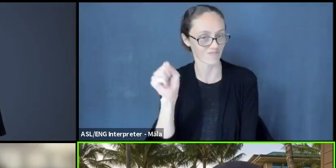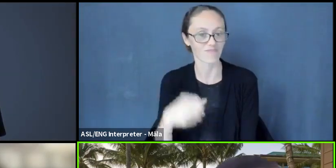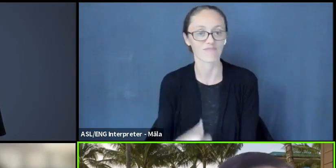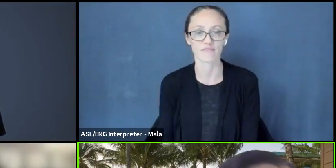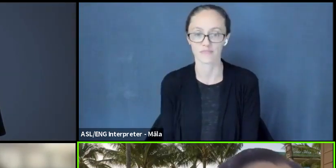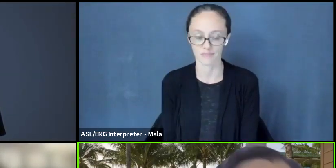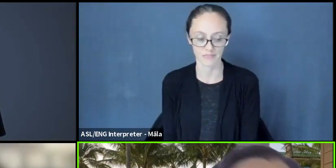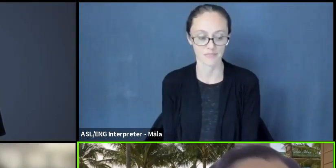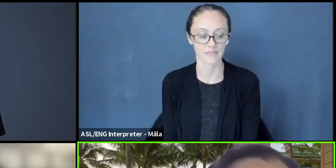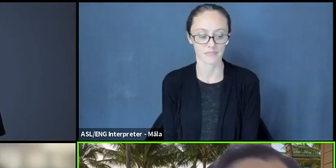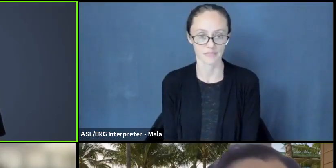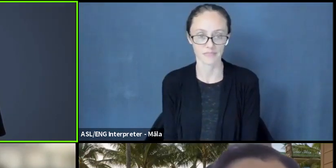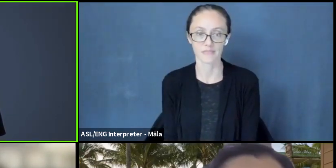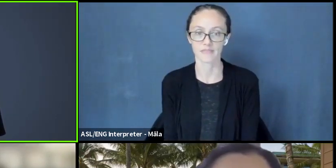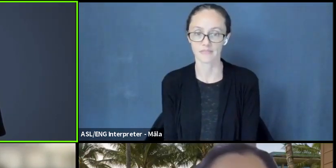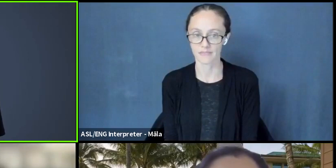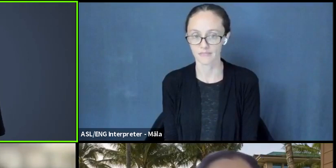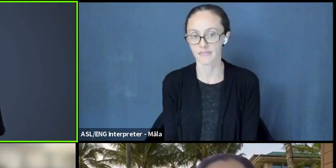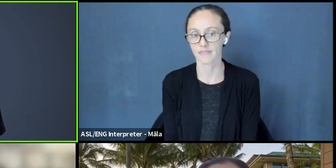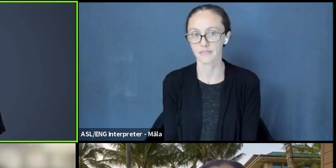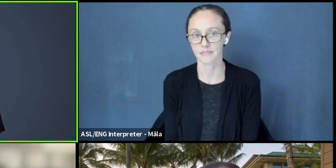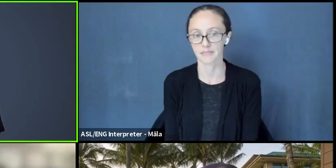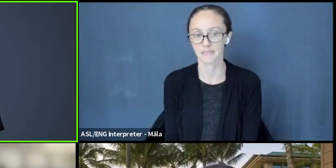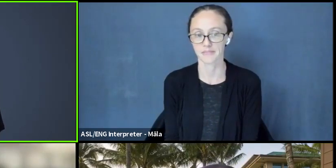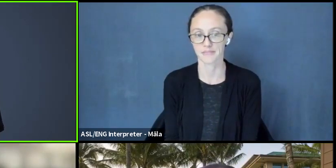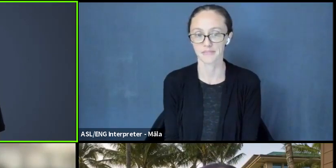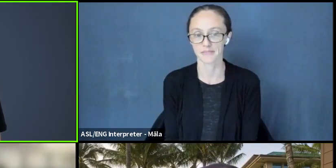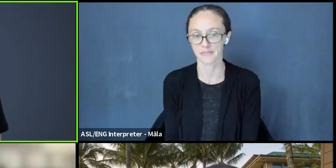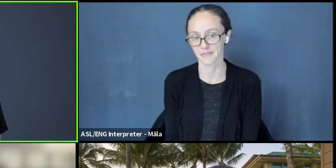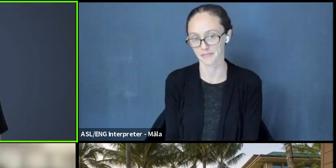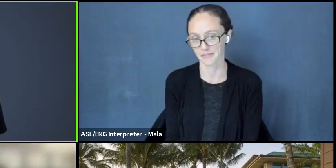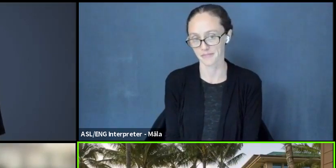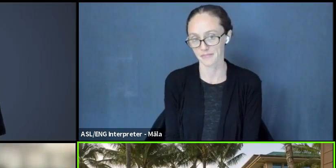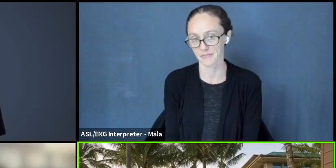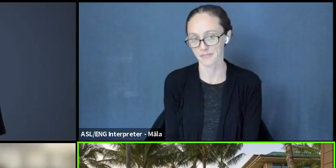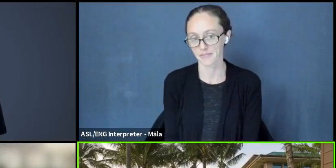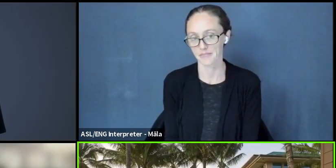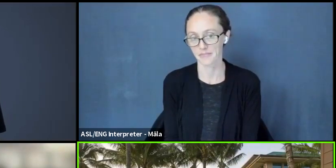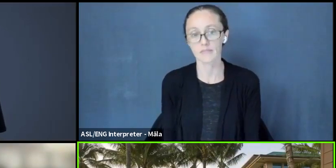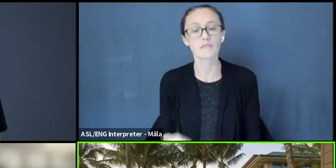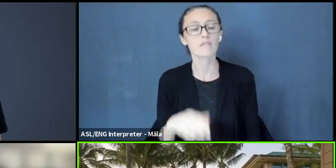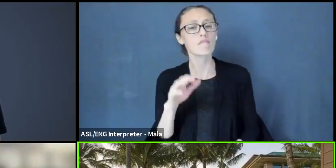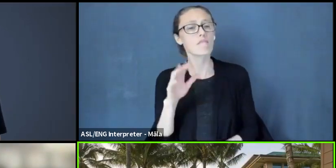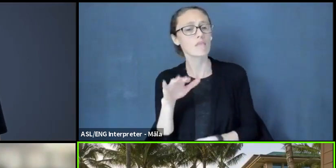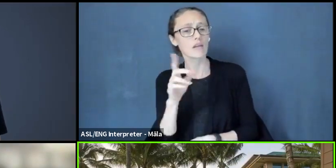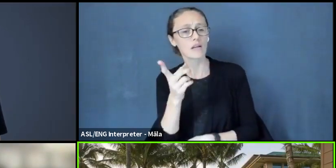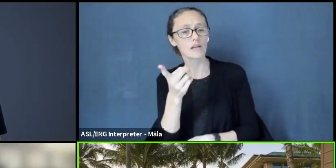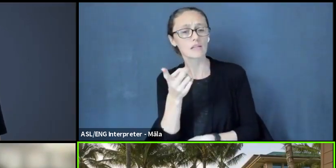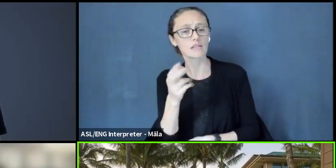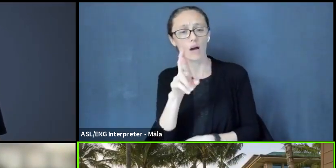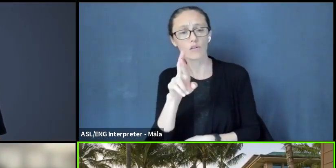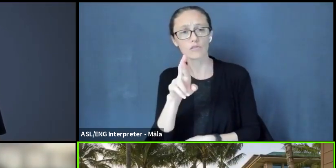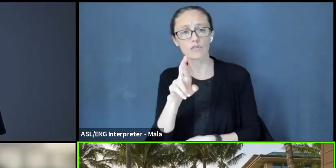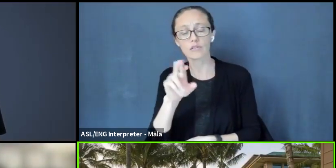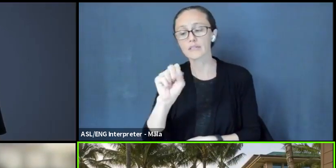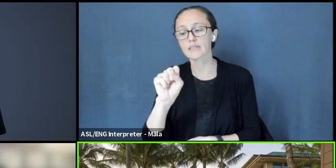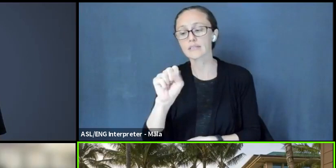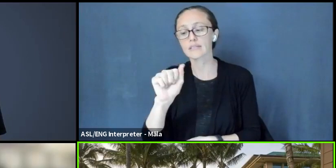We'll start in about one-and-a-half minutes. DR. Is Dr. Sandra Chang in the waiting room as well?